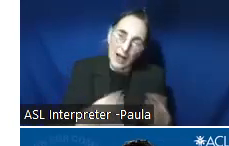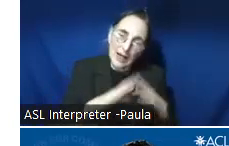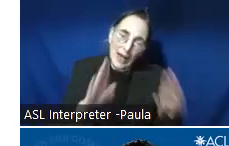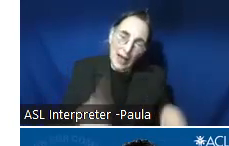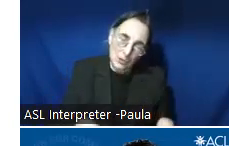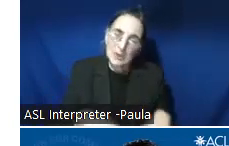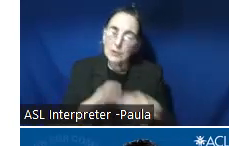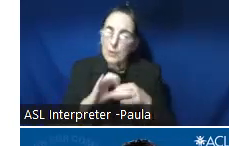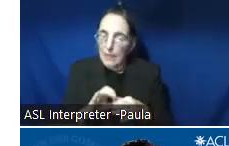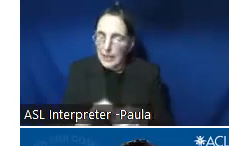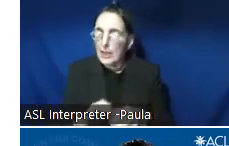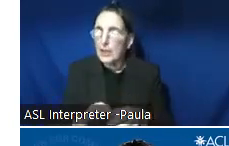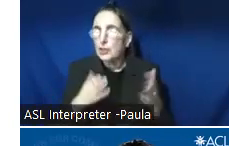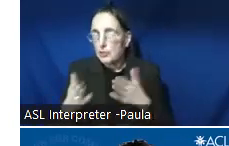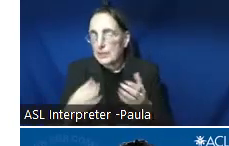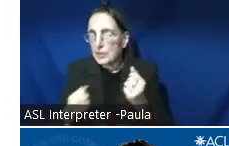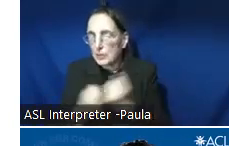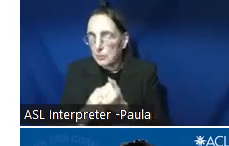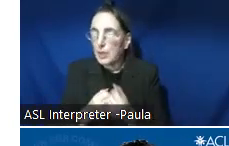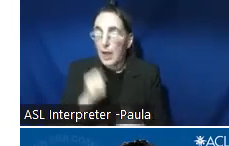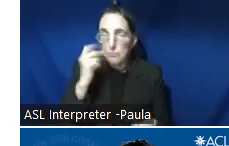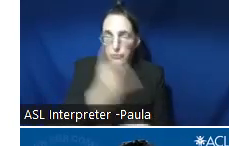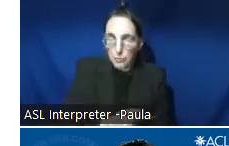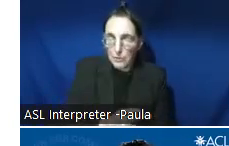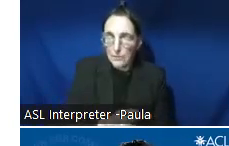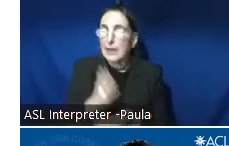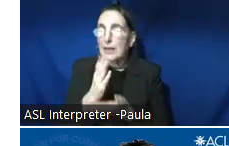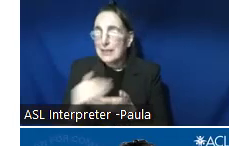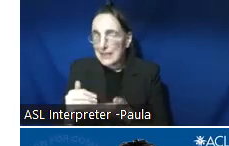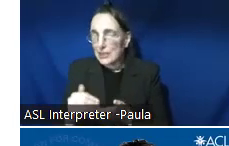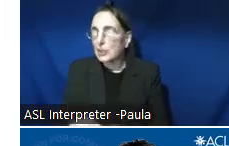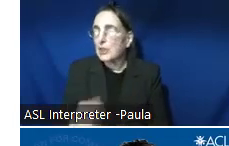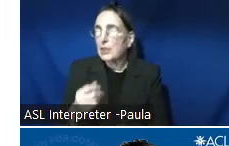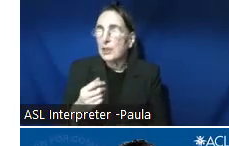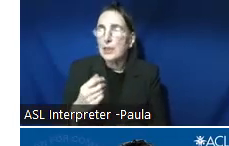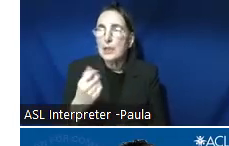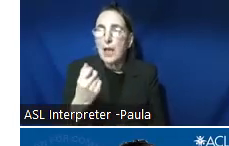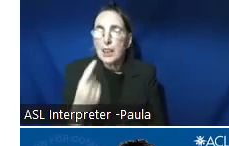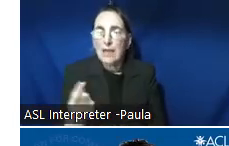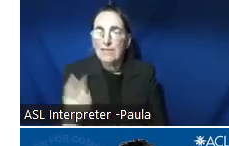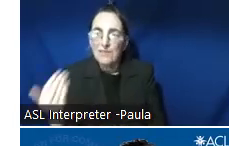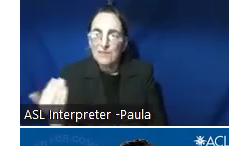approved section 1115 demonstration or 1915(i) state amendment plan